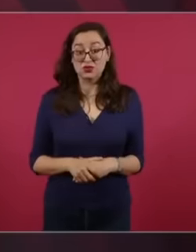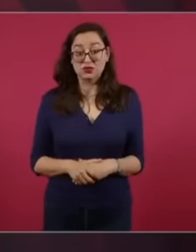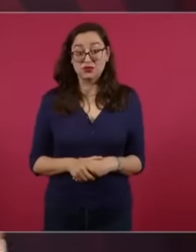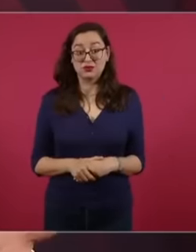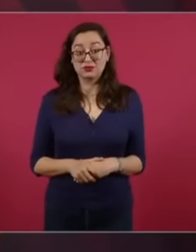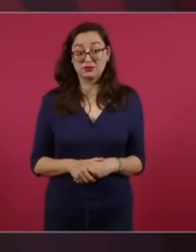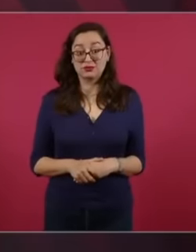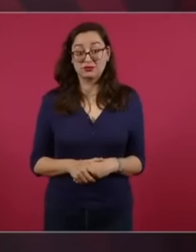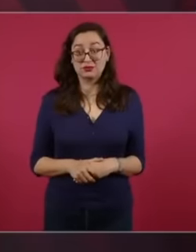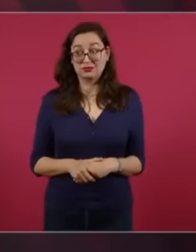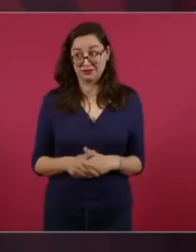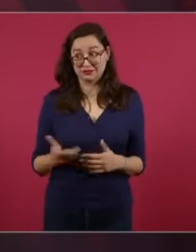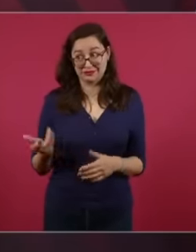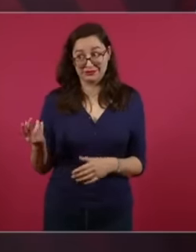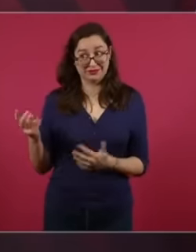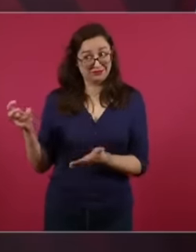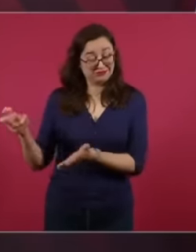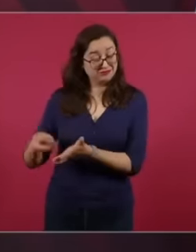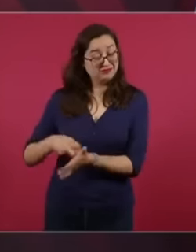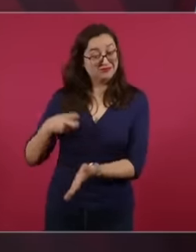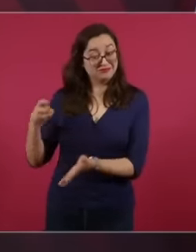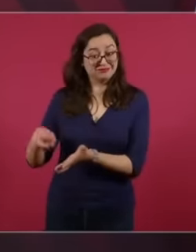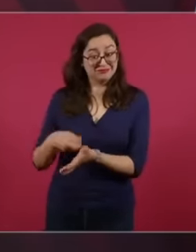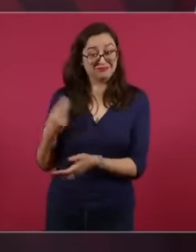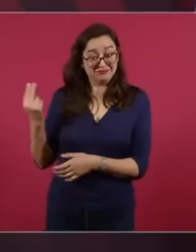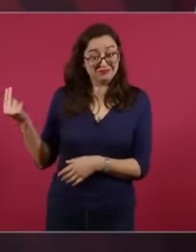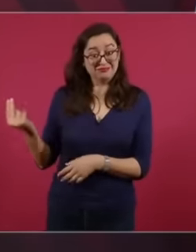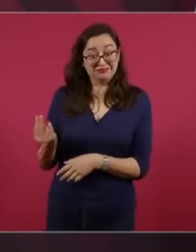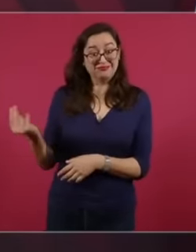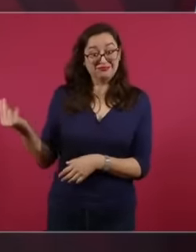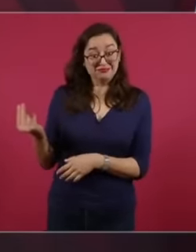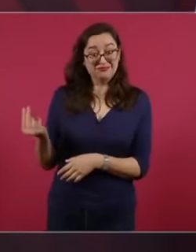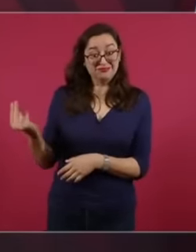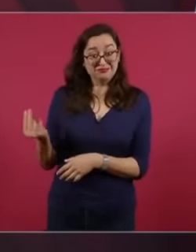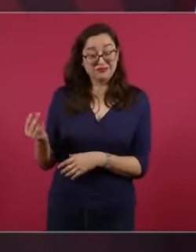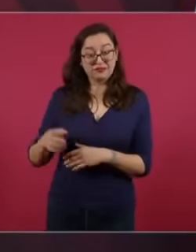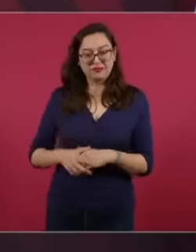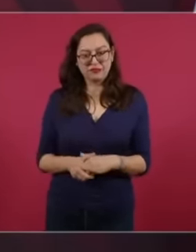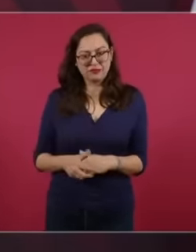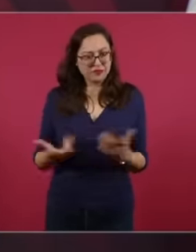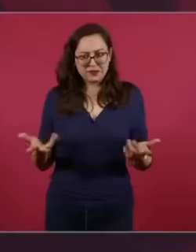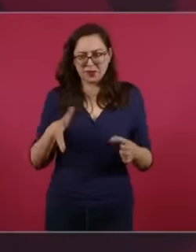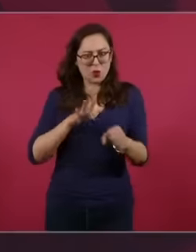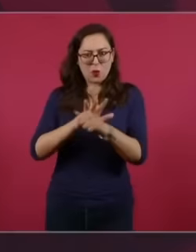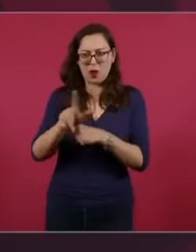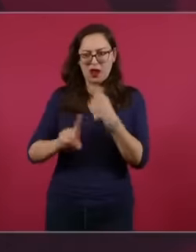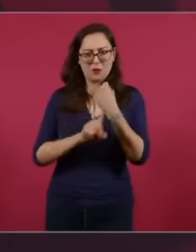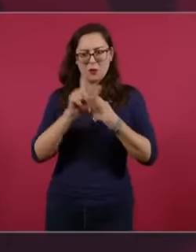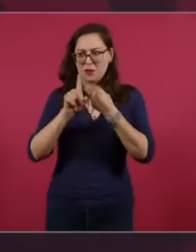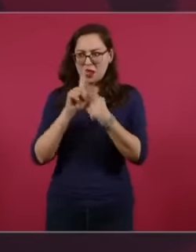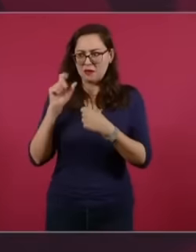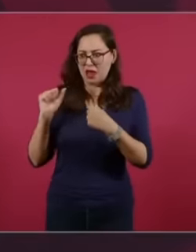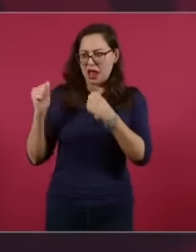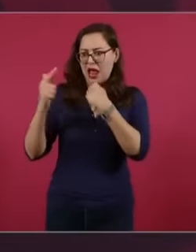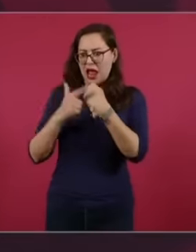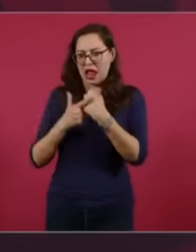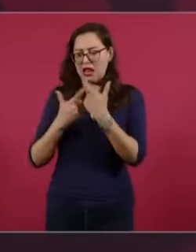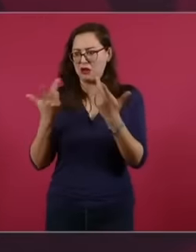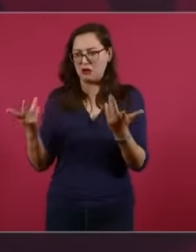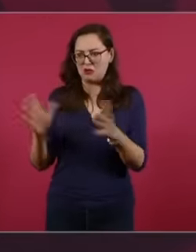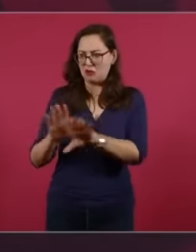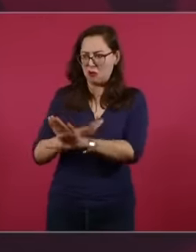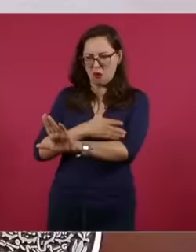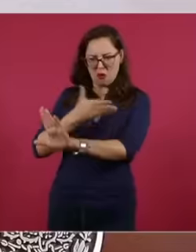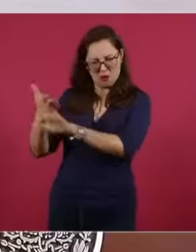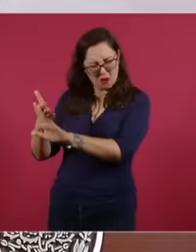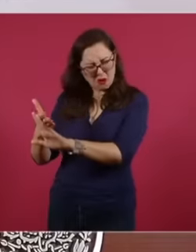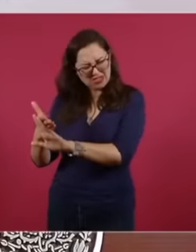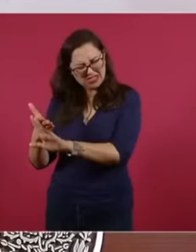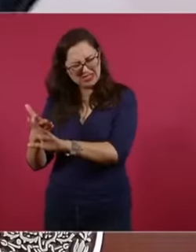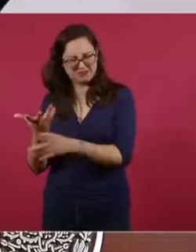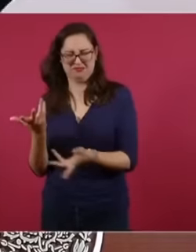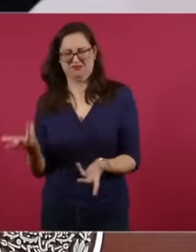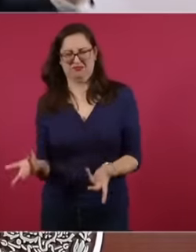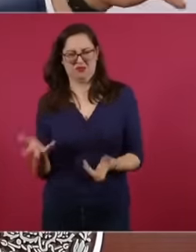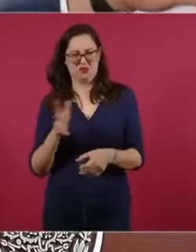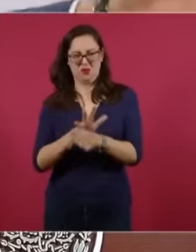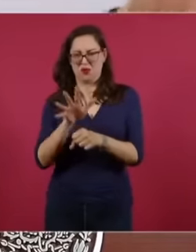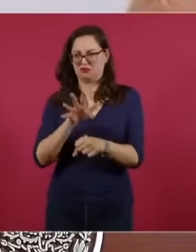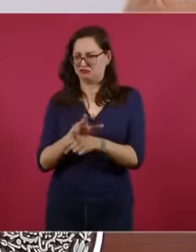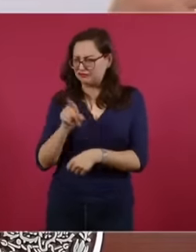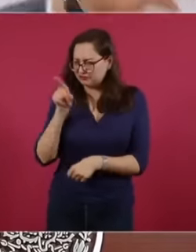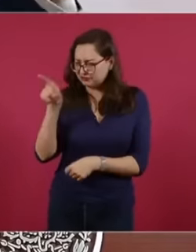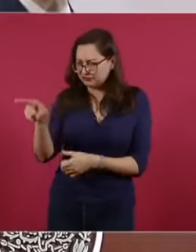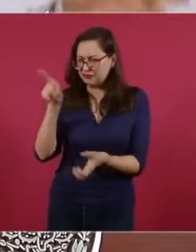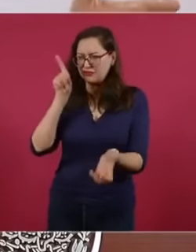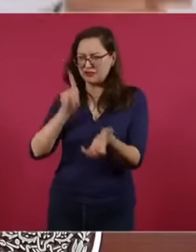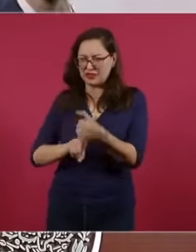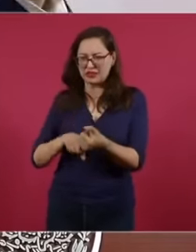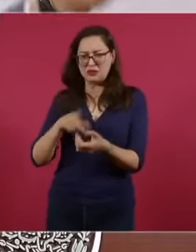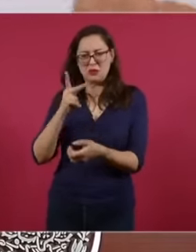violation of the rule of law If that is not the rule of law that is a state of